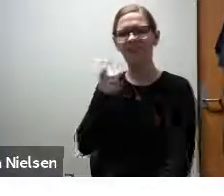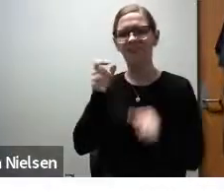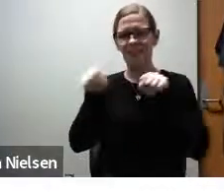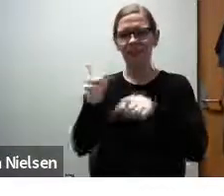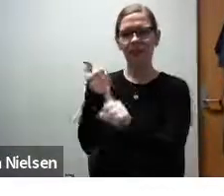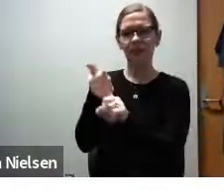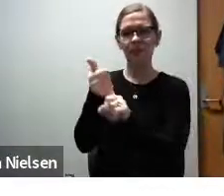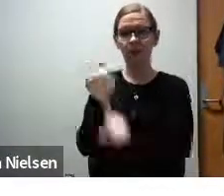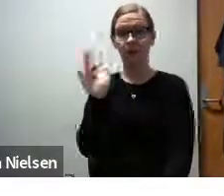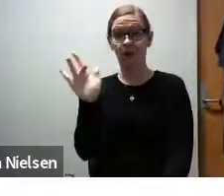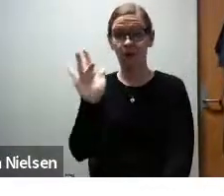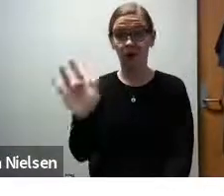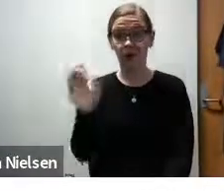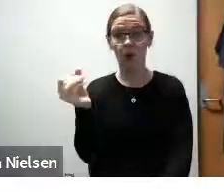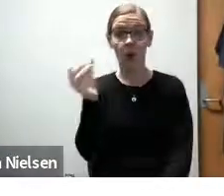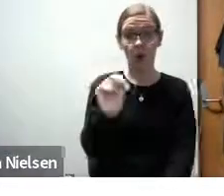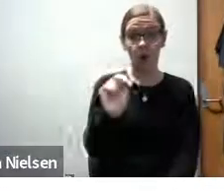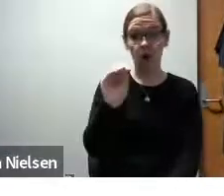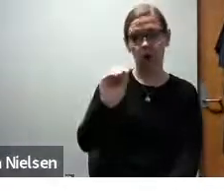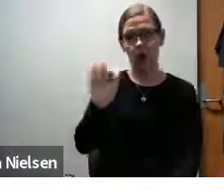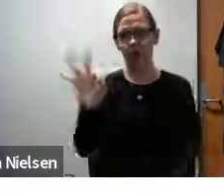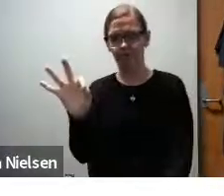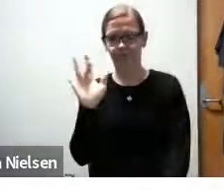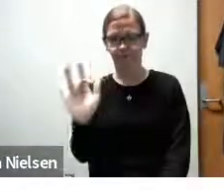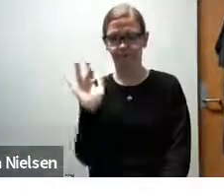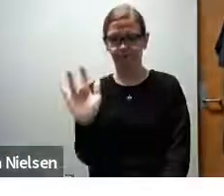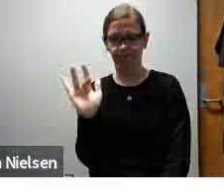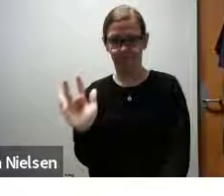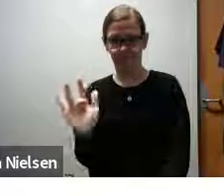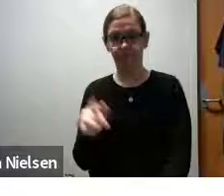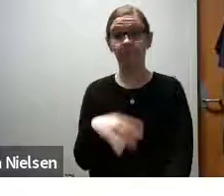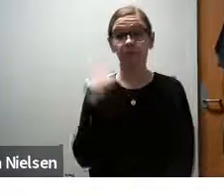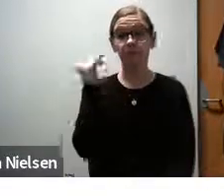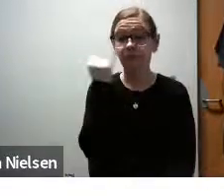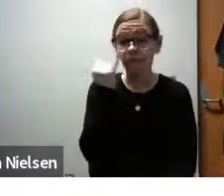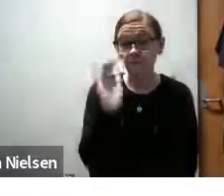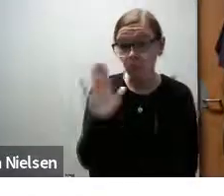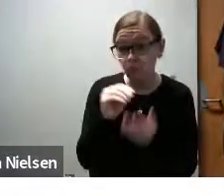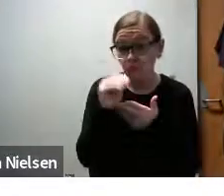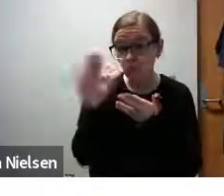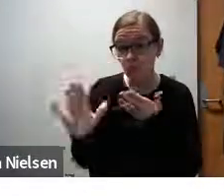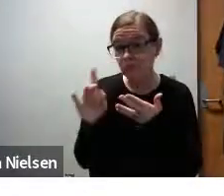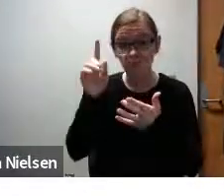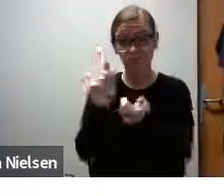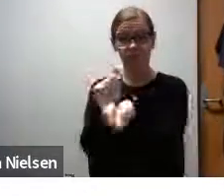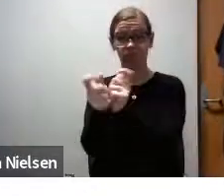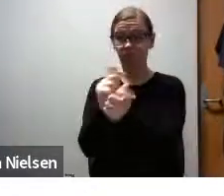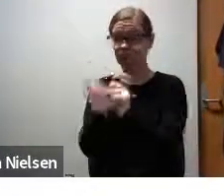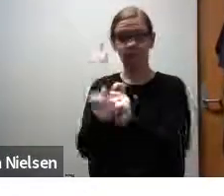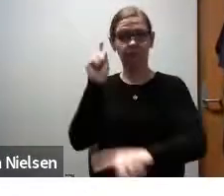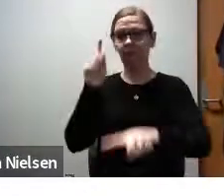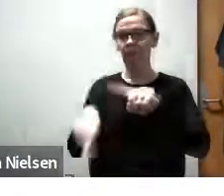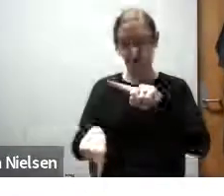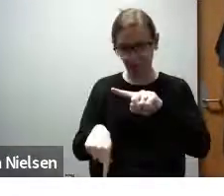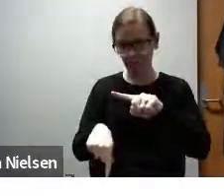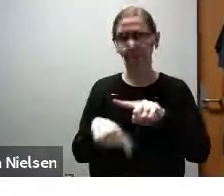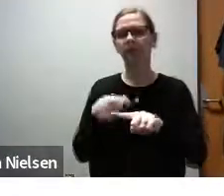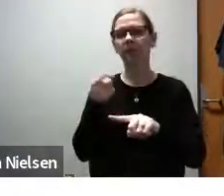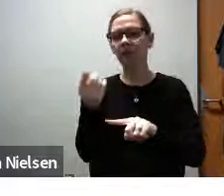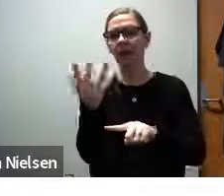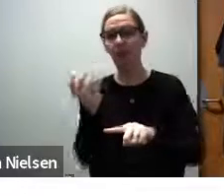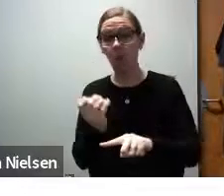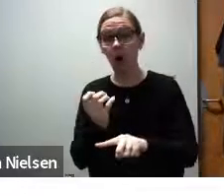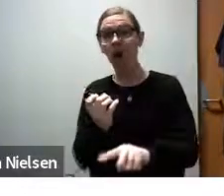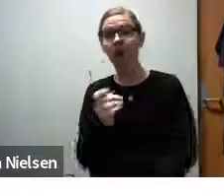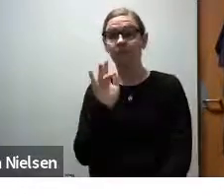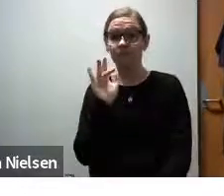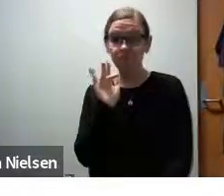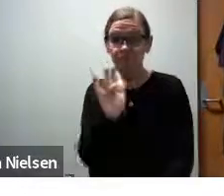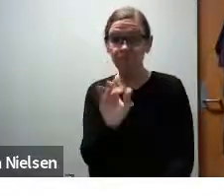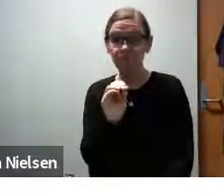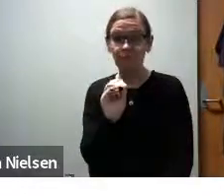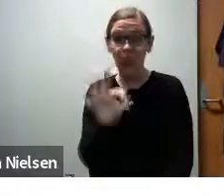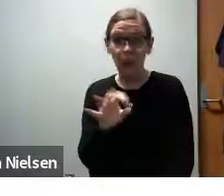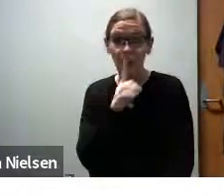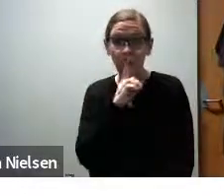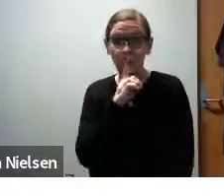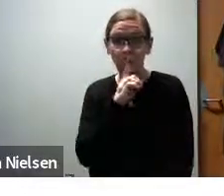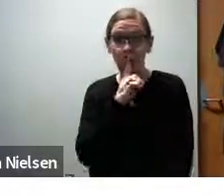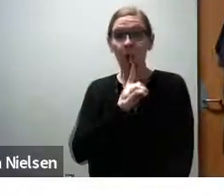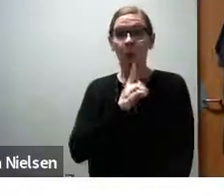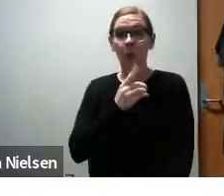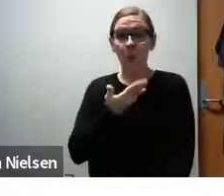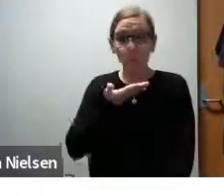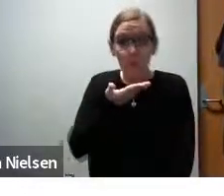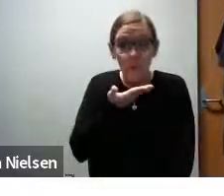Now if your students cannot control themselves with the microphones and they're wanting to unmute themselves and breathe into the microphone to make it very hard for everybody to hear